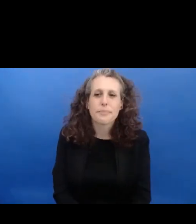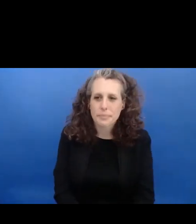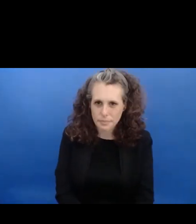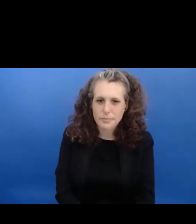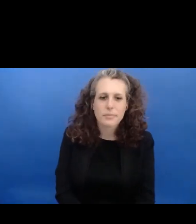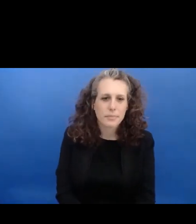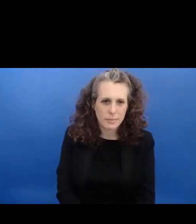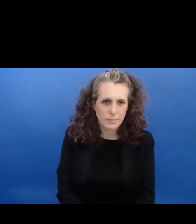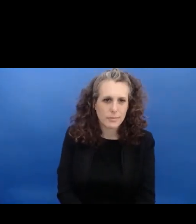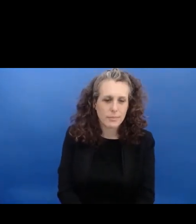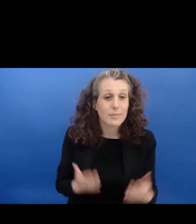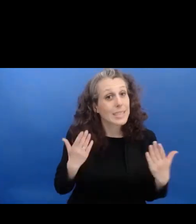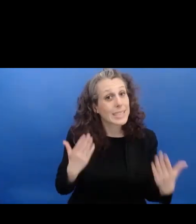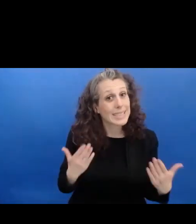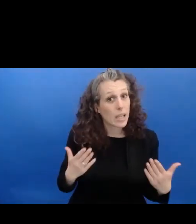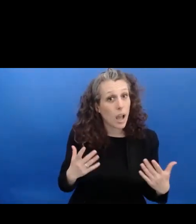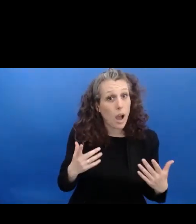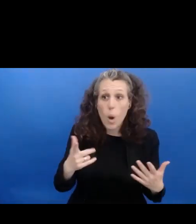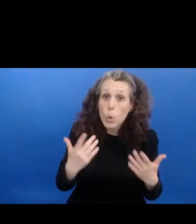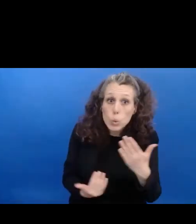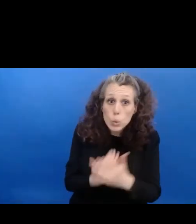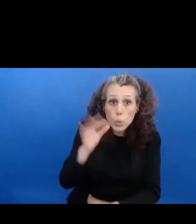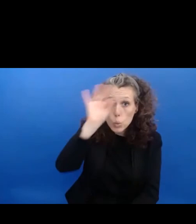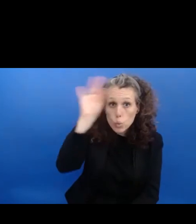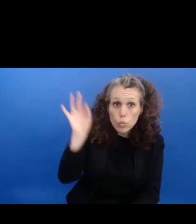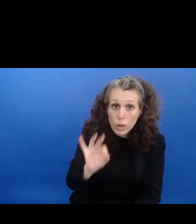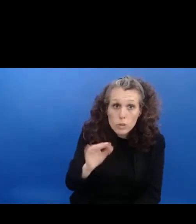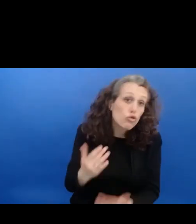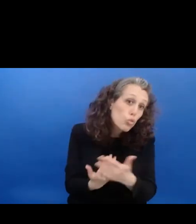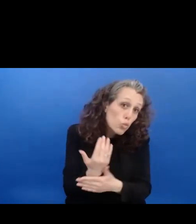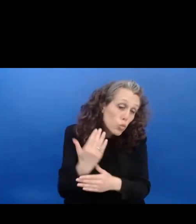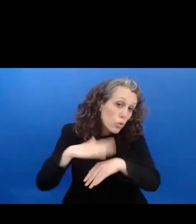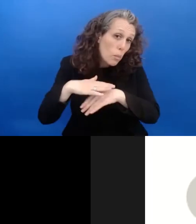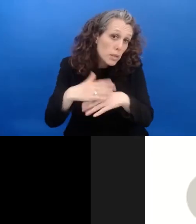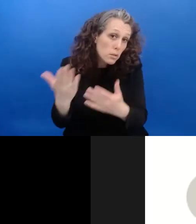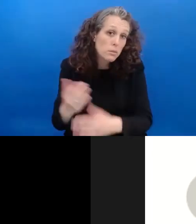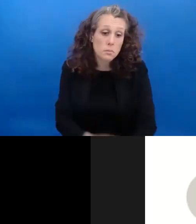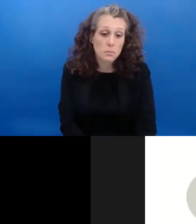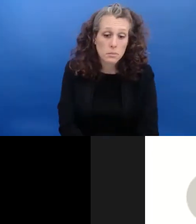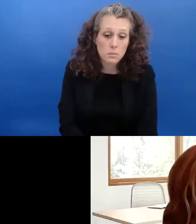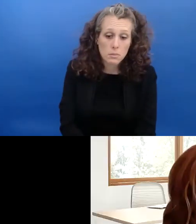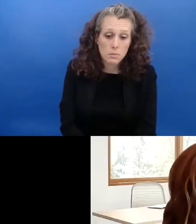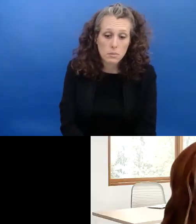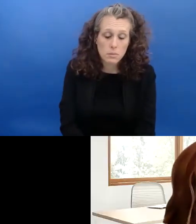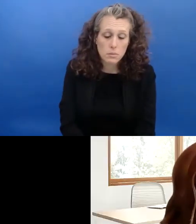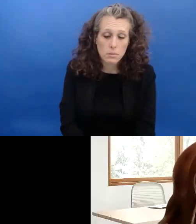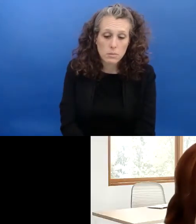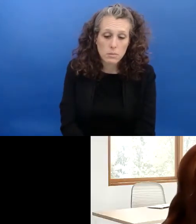now for a second round of questions or reactions comments thank you mohammed